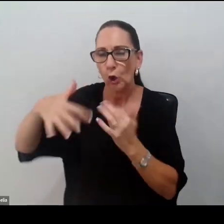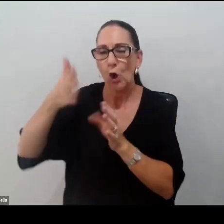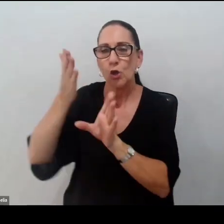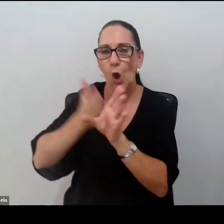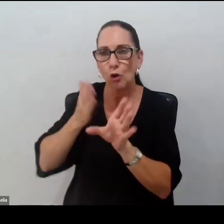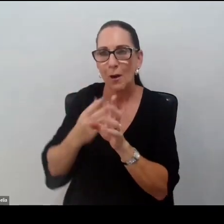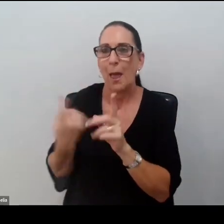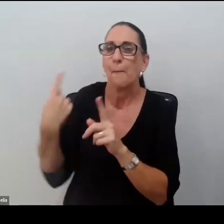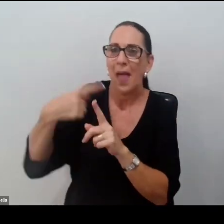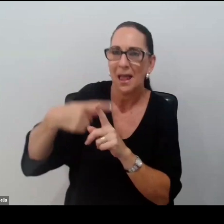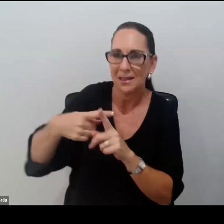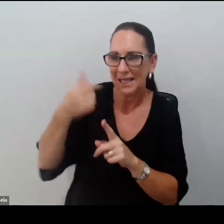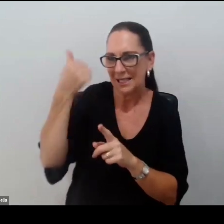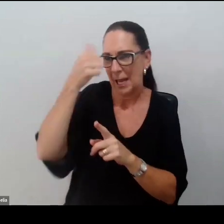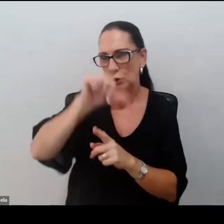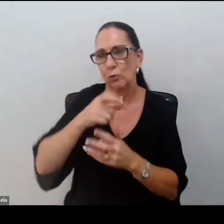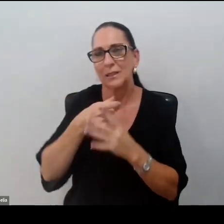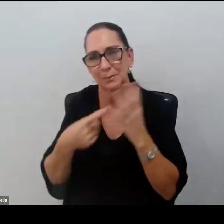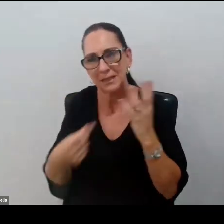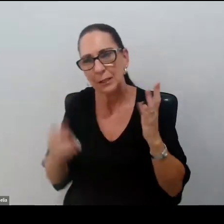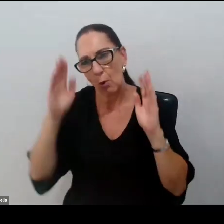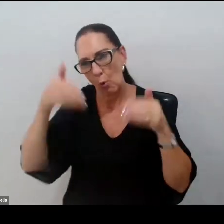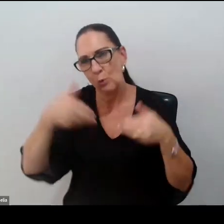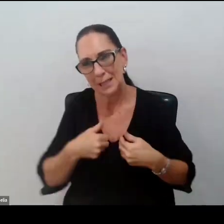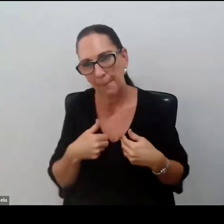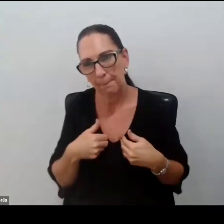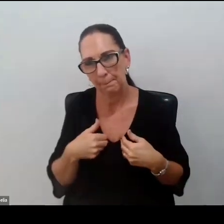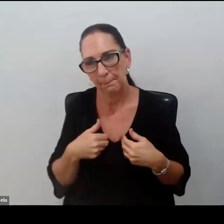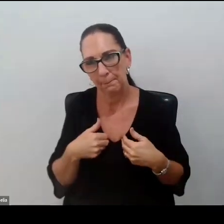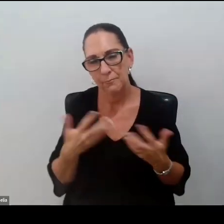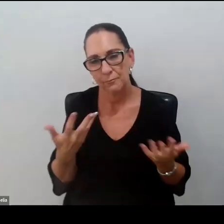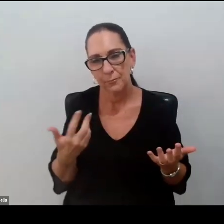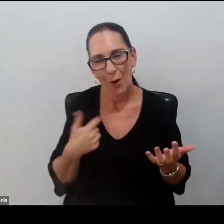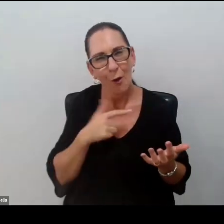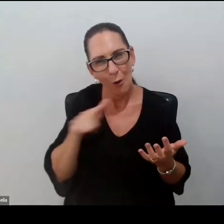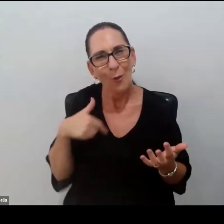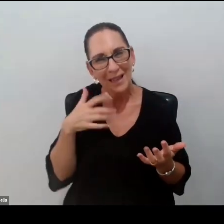of intellectual disability and autism. We need to better understand emotional